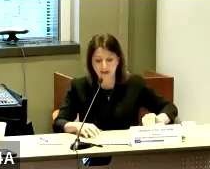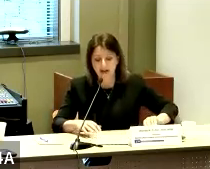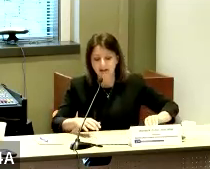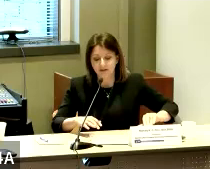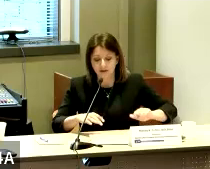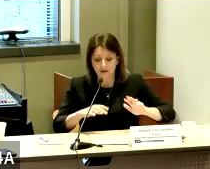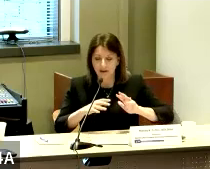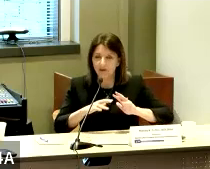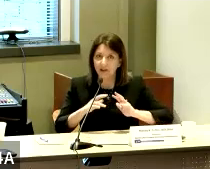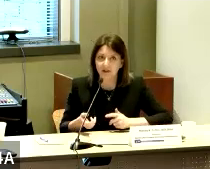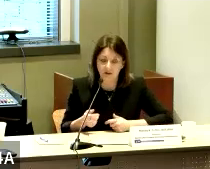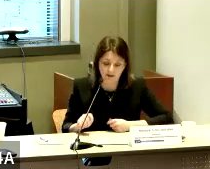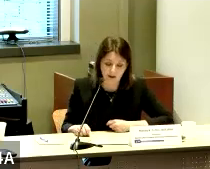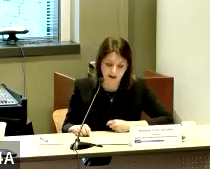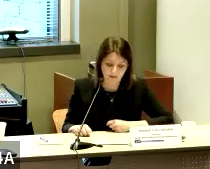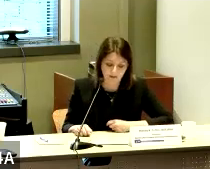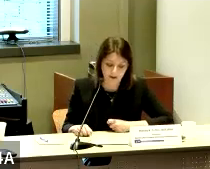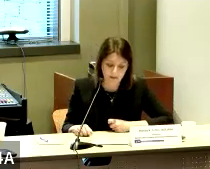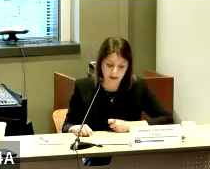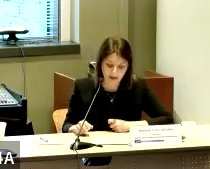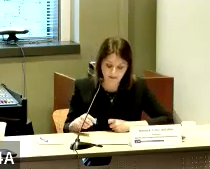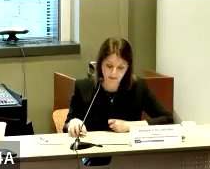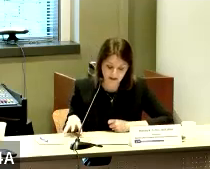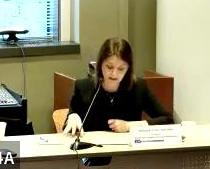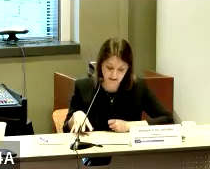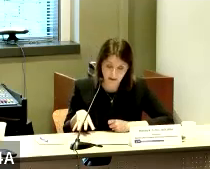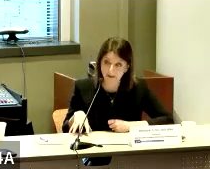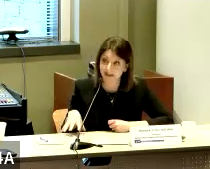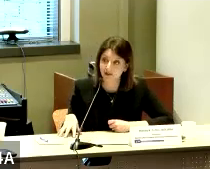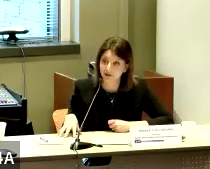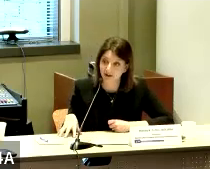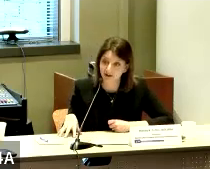So, just to also highlight for the committee a few pieces of additional dollars